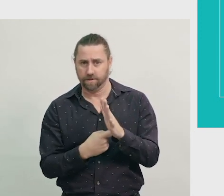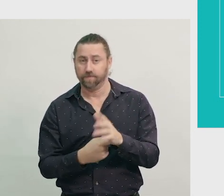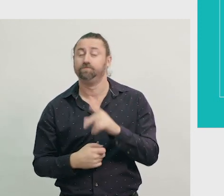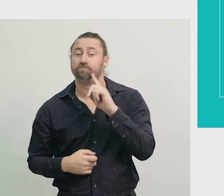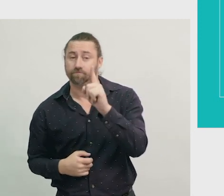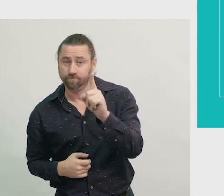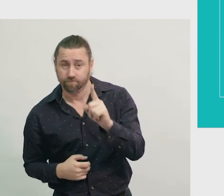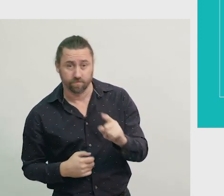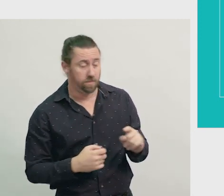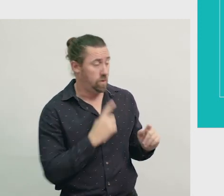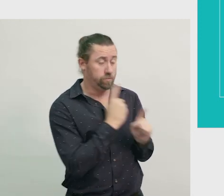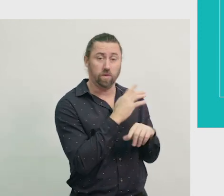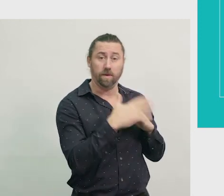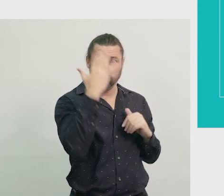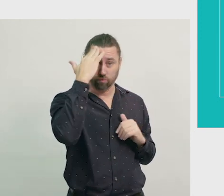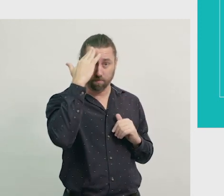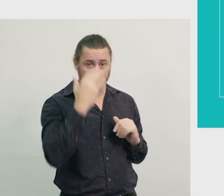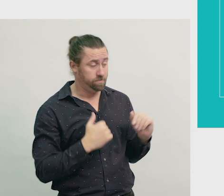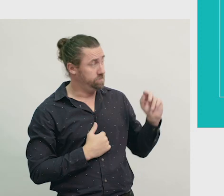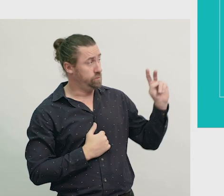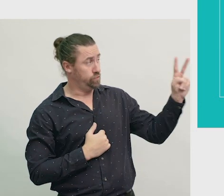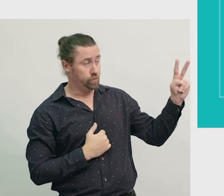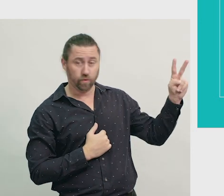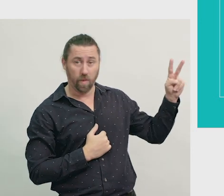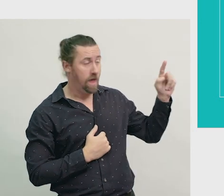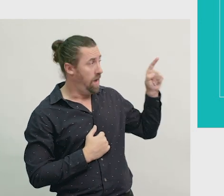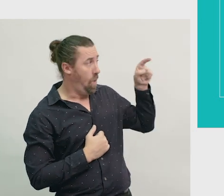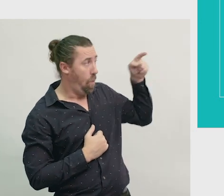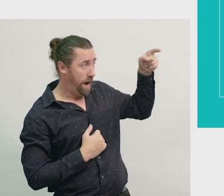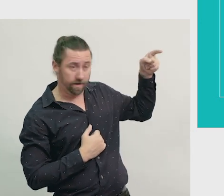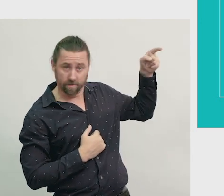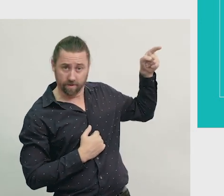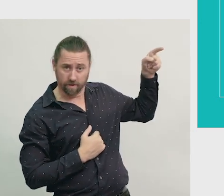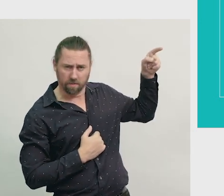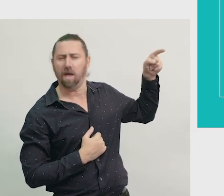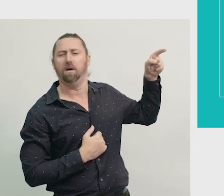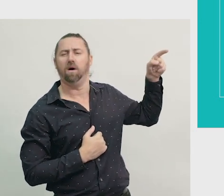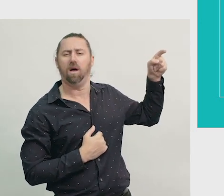and 1 square along the width. But, this time, we already have a new shape too.